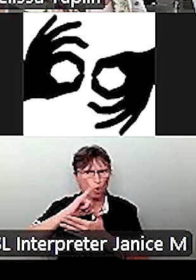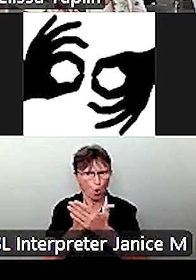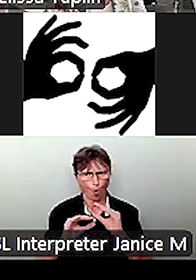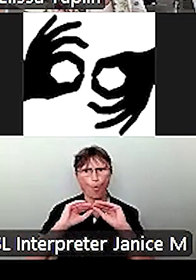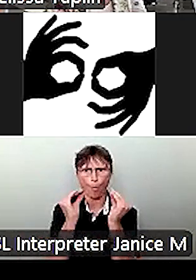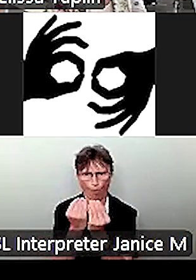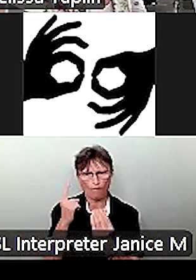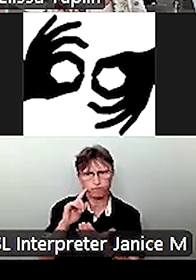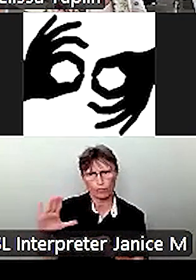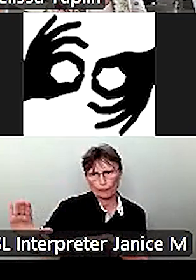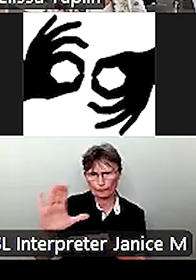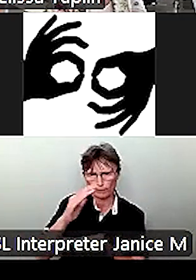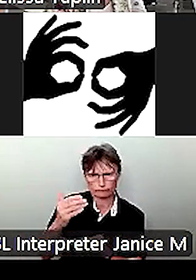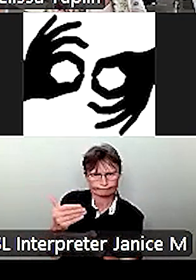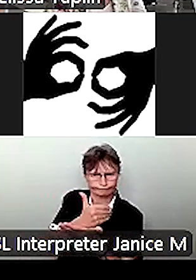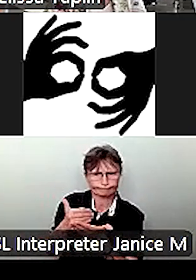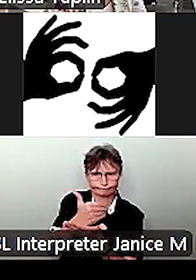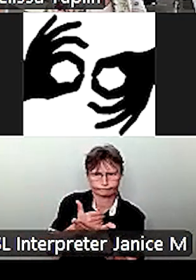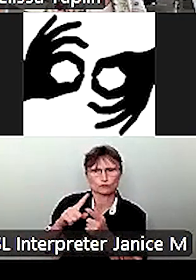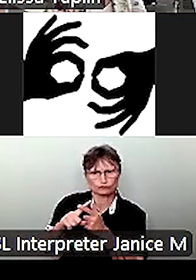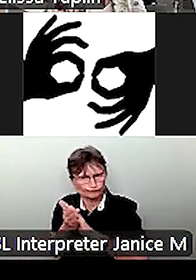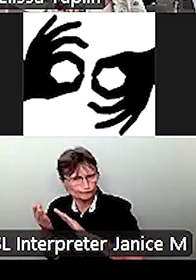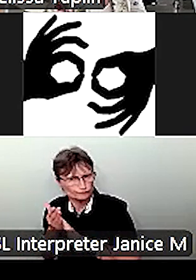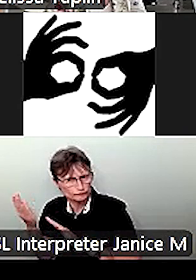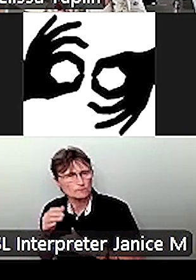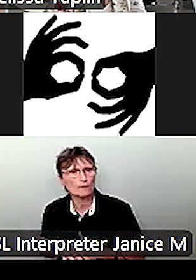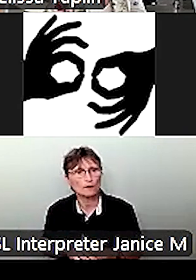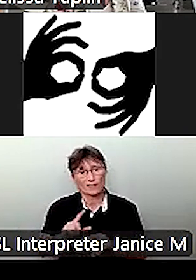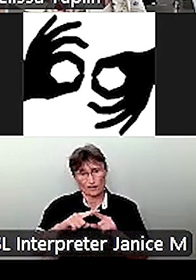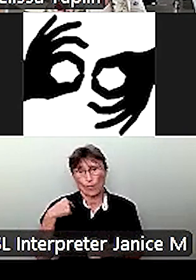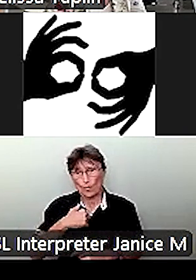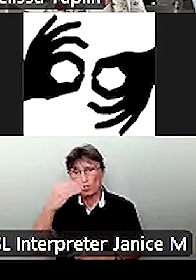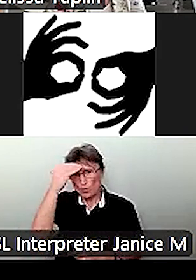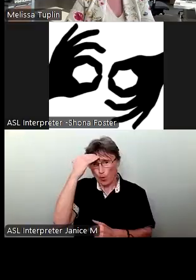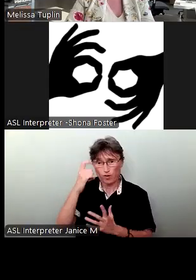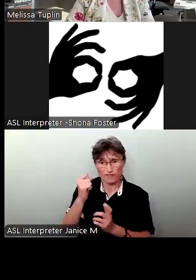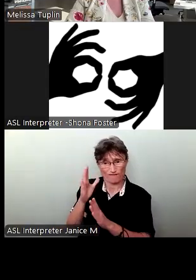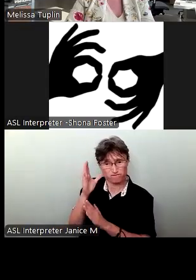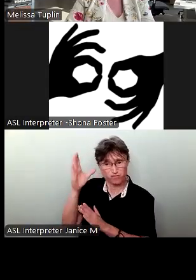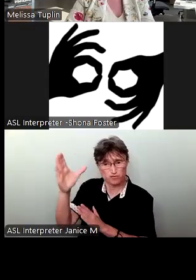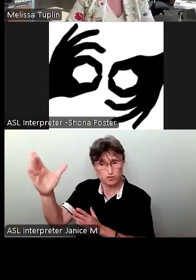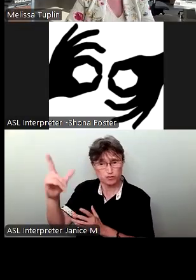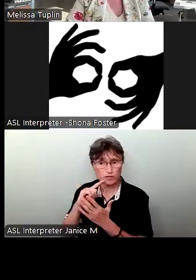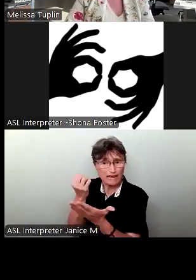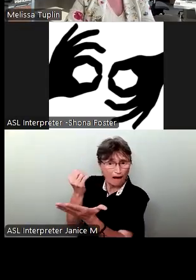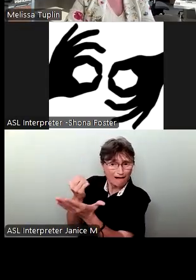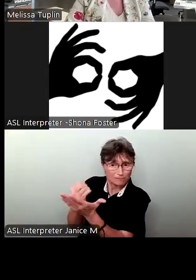increasing financial precarity and unpredictable markets are pressurizing the nonprofit sector.